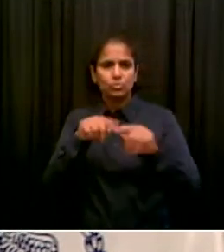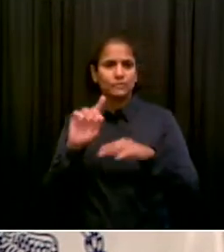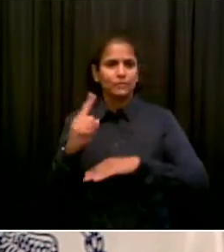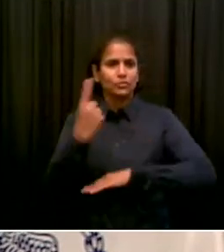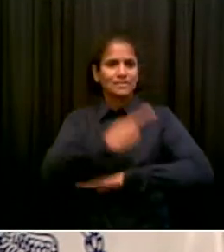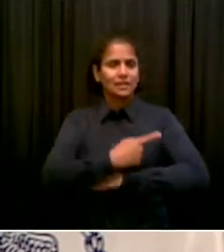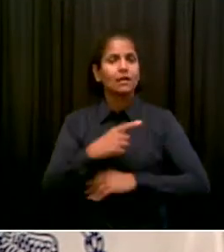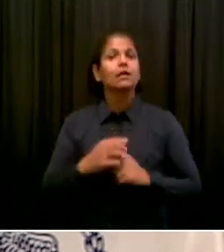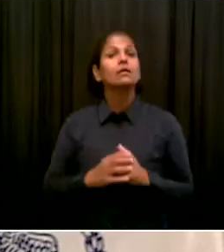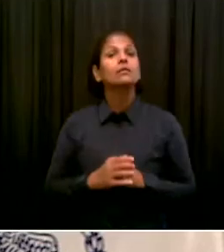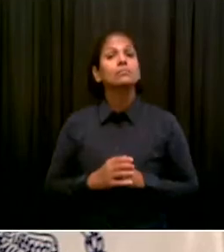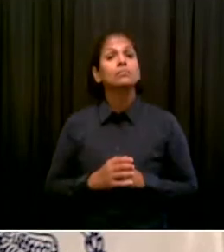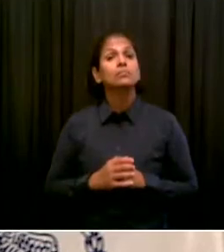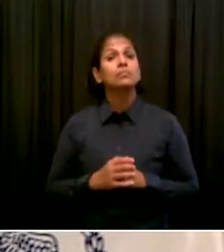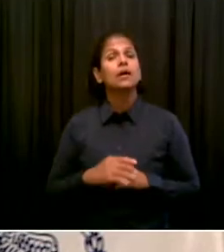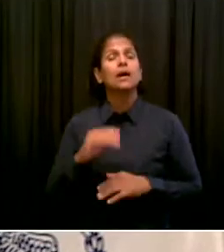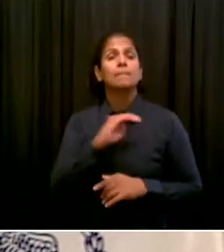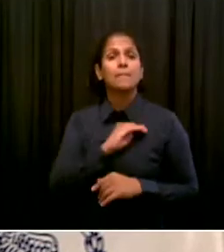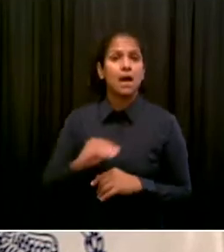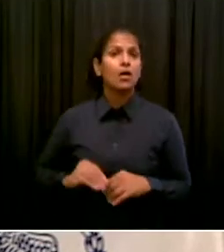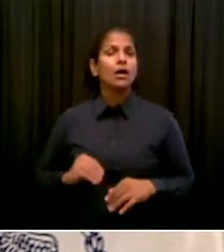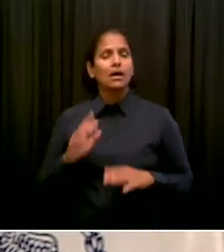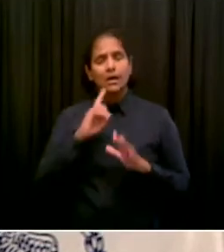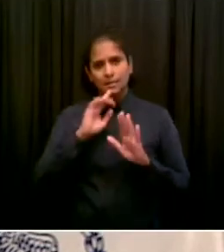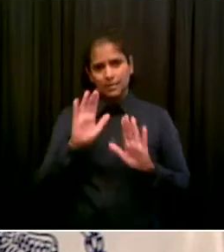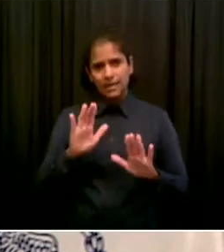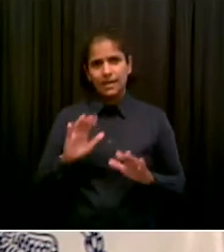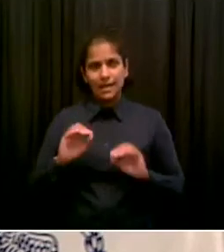OF ABSENTEES?